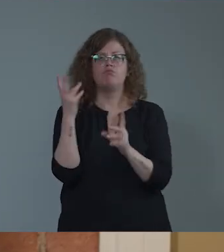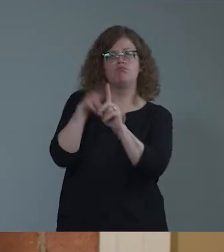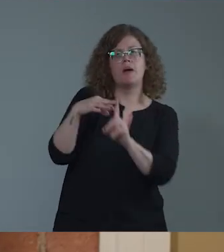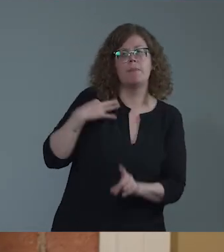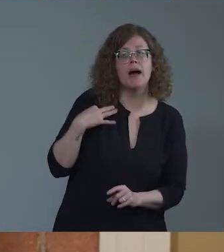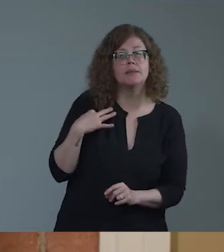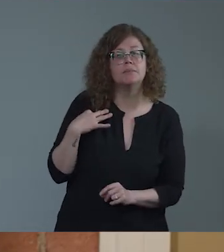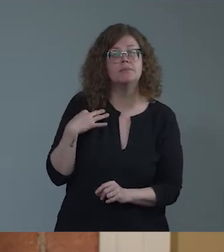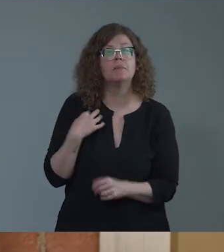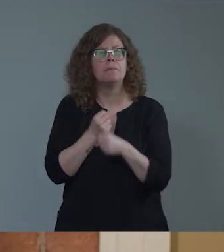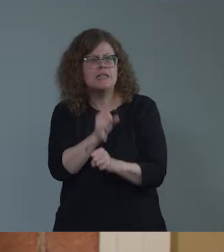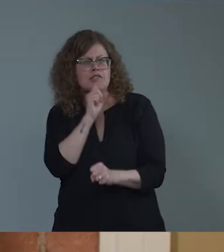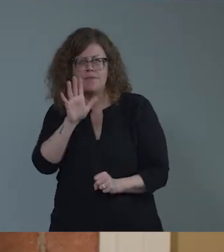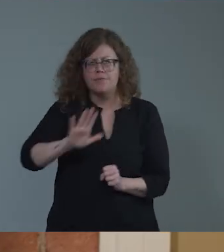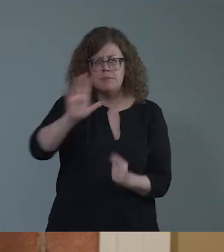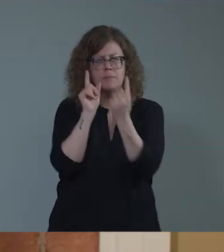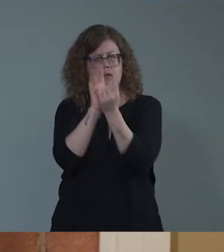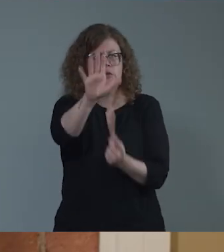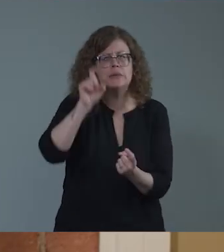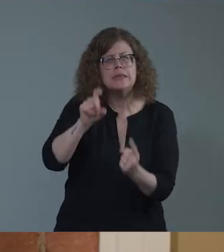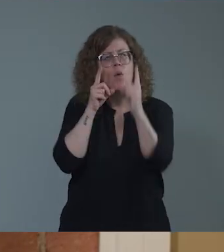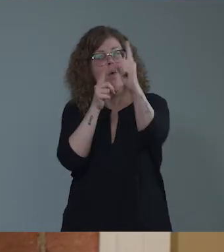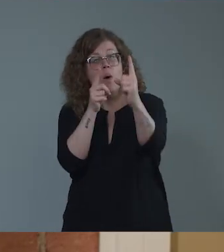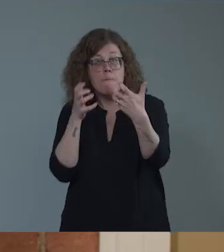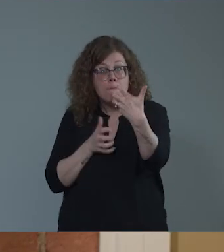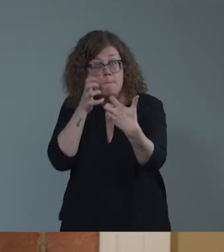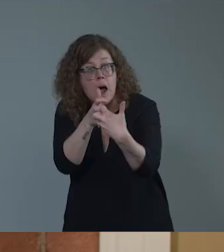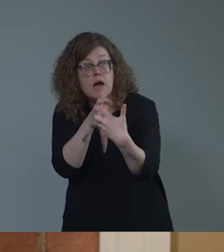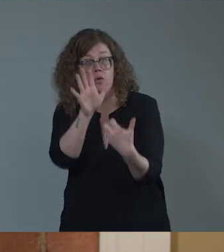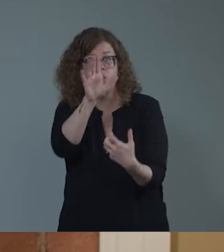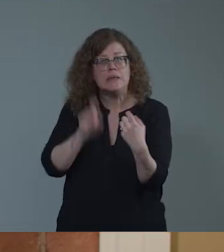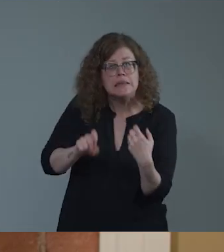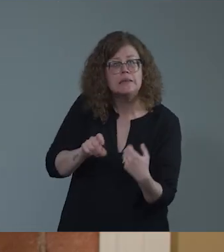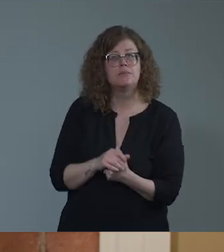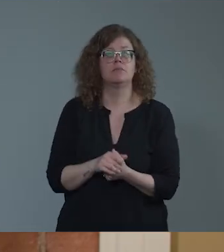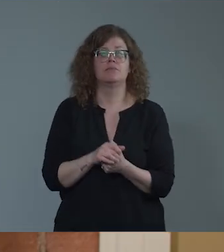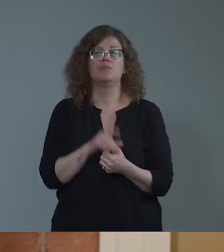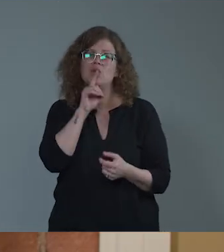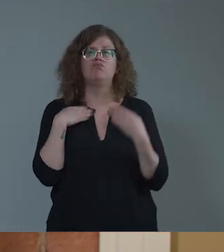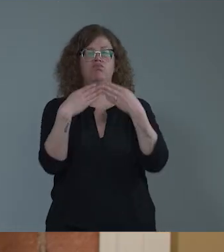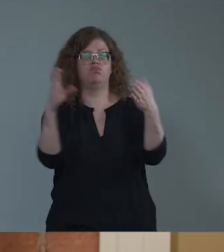You want to make sure that as many different ways of seeing your community is included in that selection as possible,